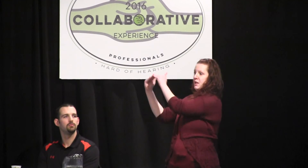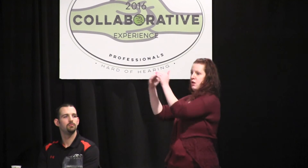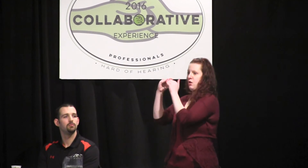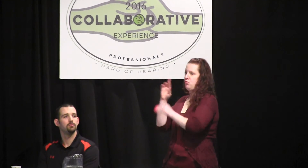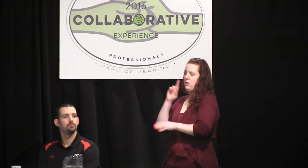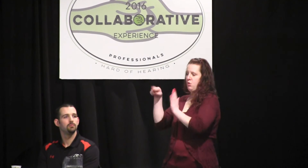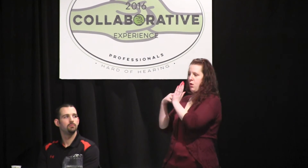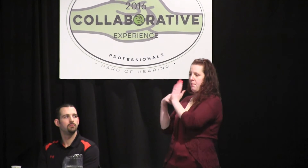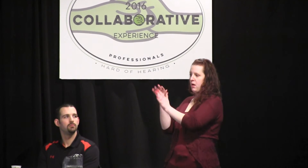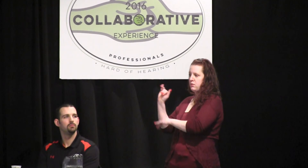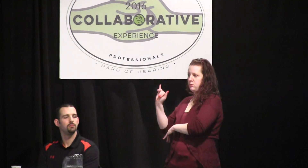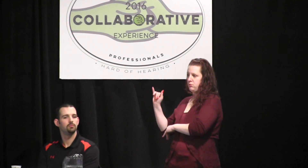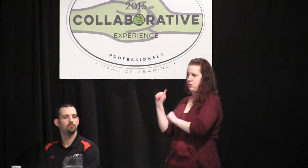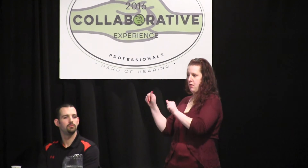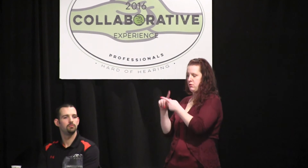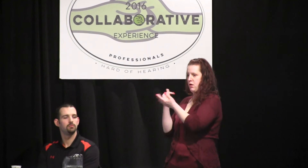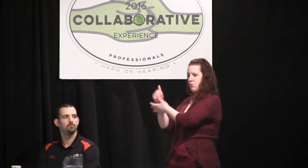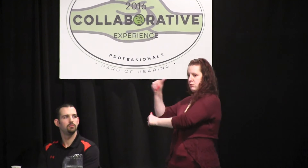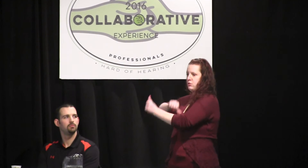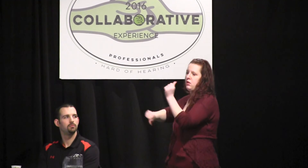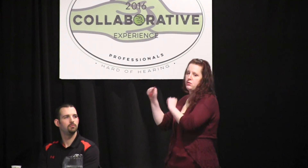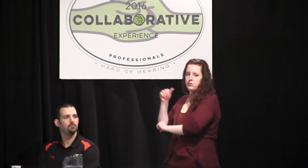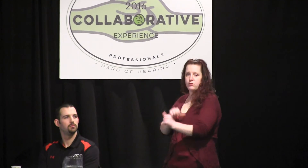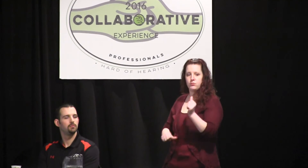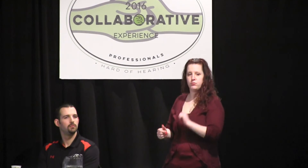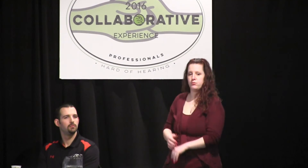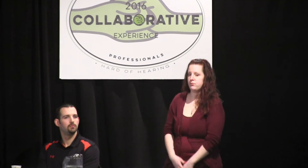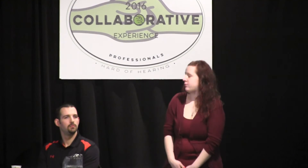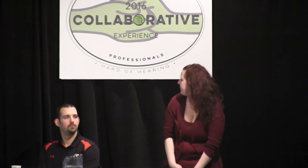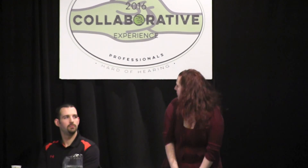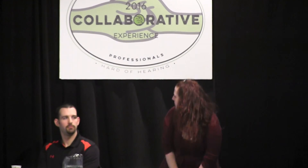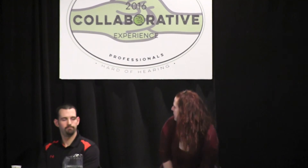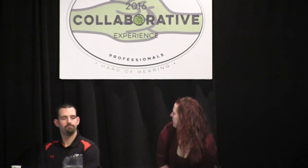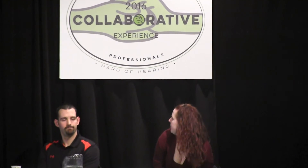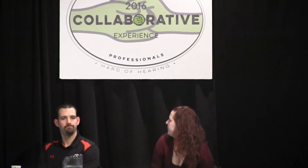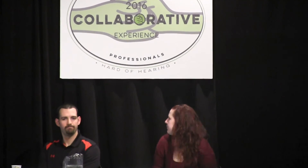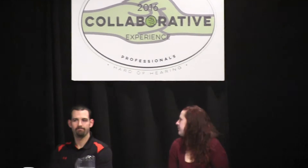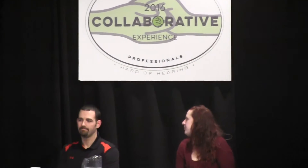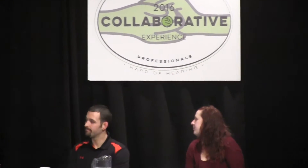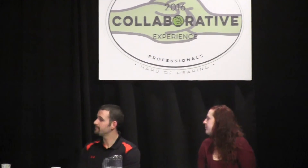And I had in my peer group, I had a lot of great role models too. We really encouraged each other.